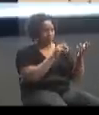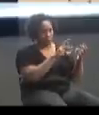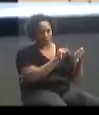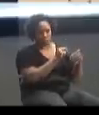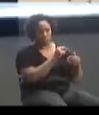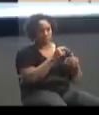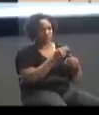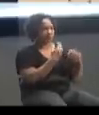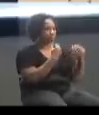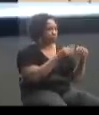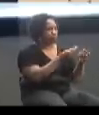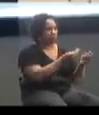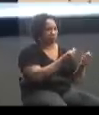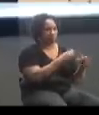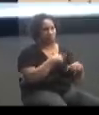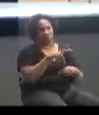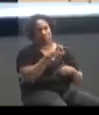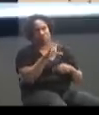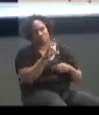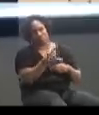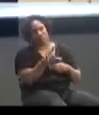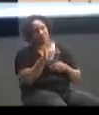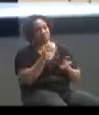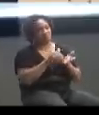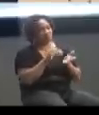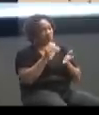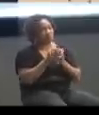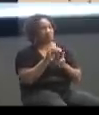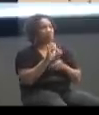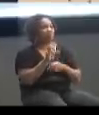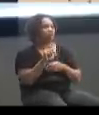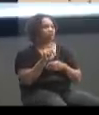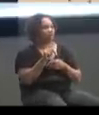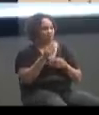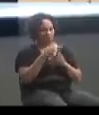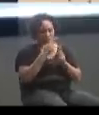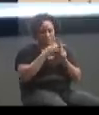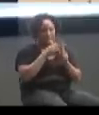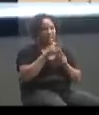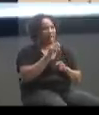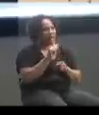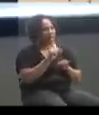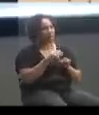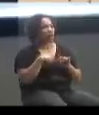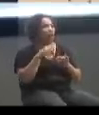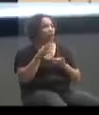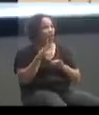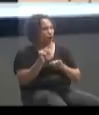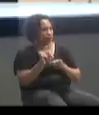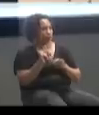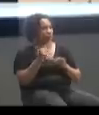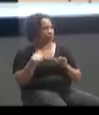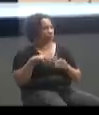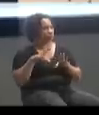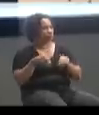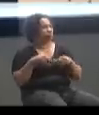OR BETTER YET 375 MILLION SQUARE FEET OF OWNED AND LEASED REAL ESTATE TO INSIST UPON RENEWABLE AND CLEAN ENERGY FROM THE